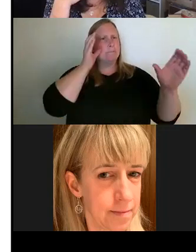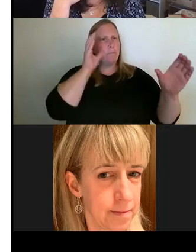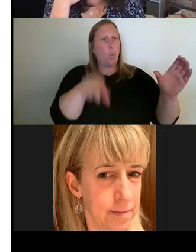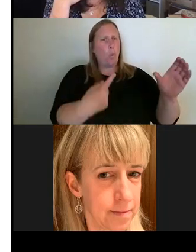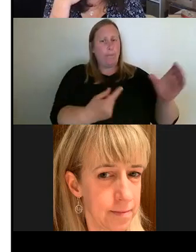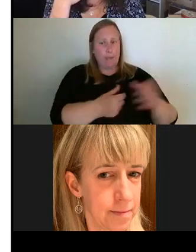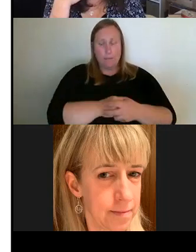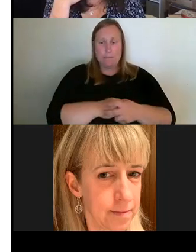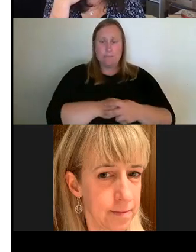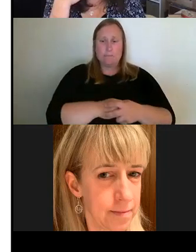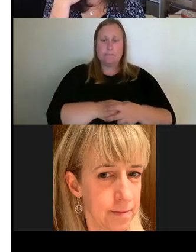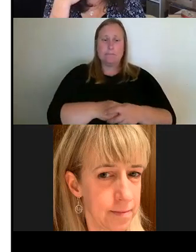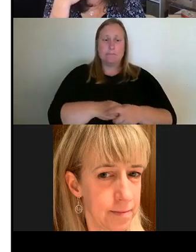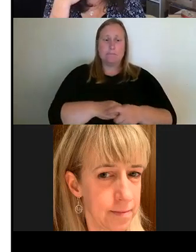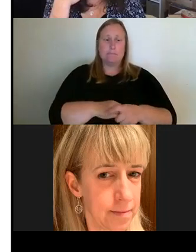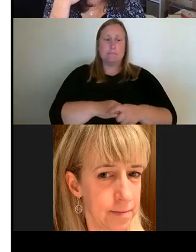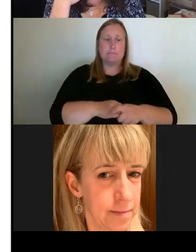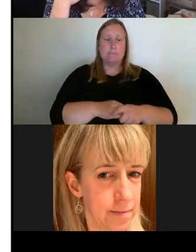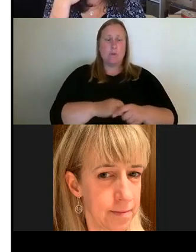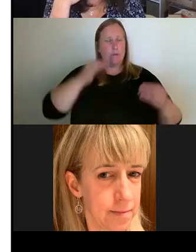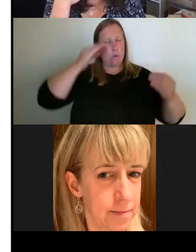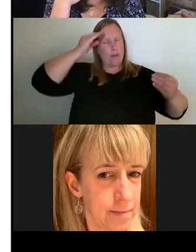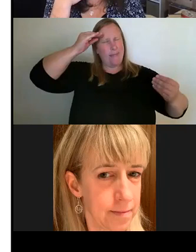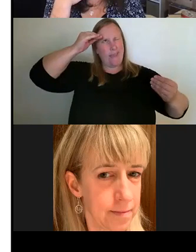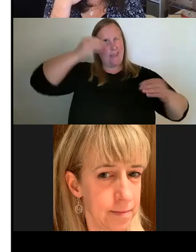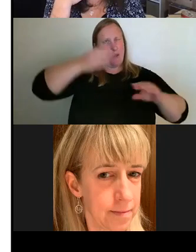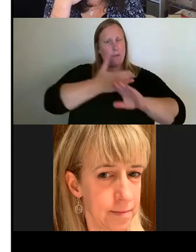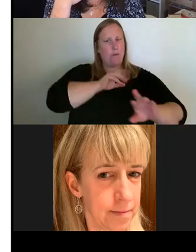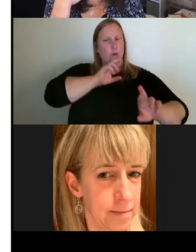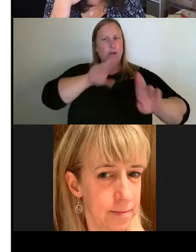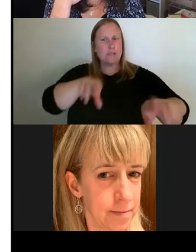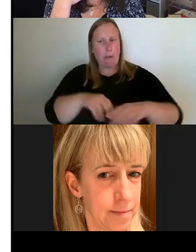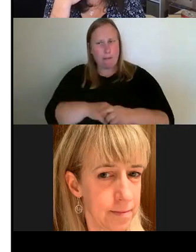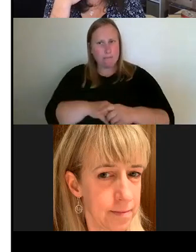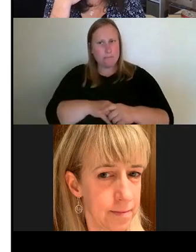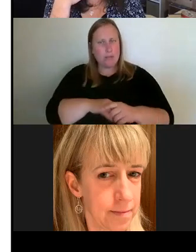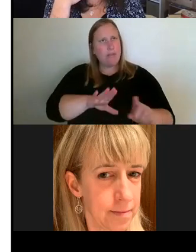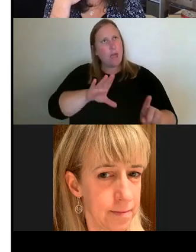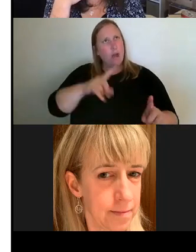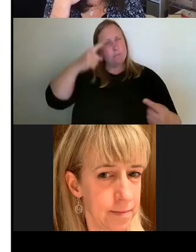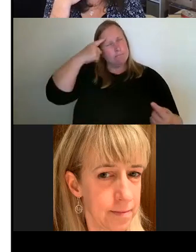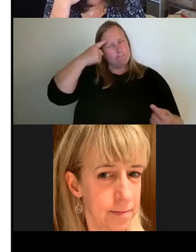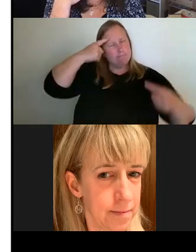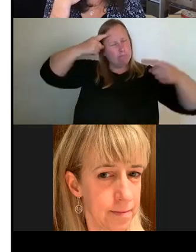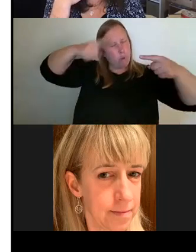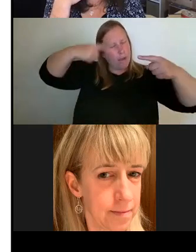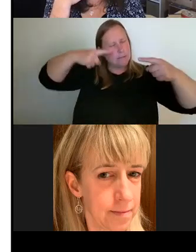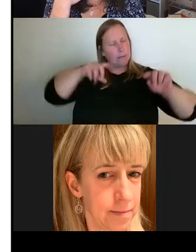It could be people who need time to think before responding. Their cognitive abilities may be best served if they